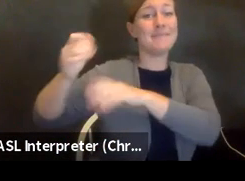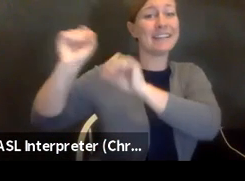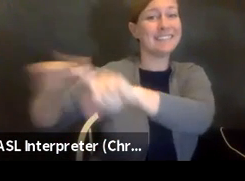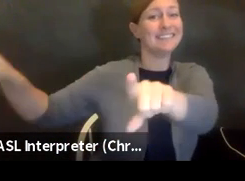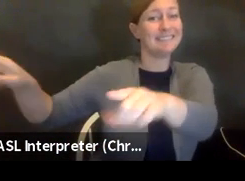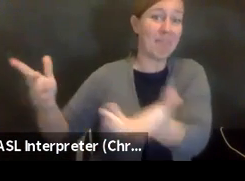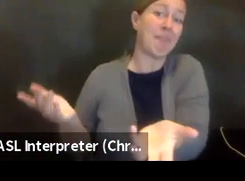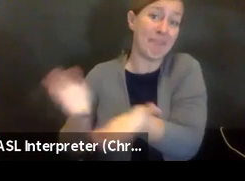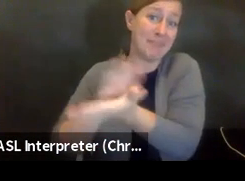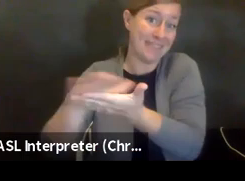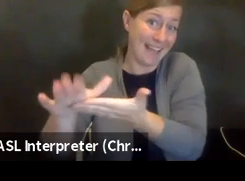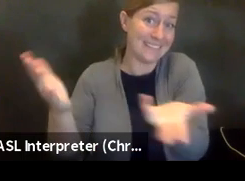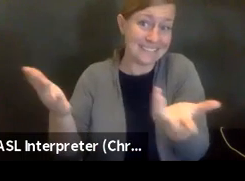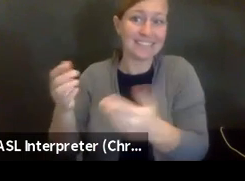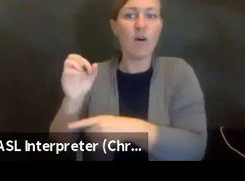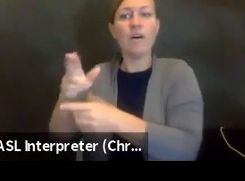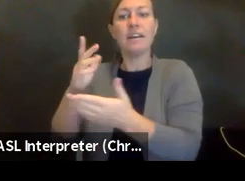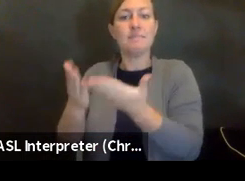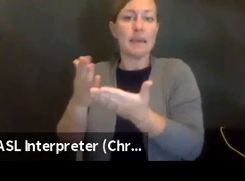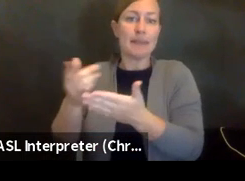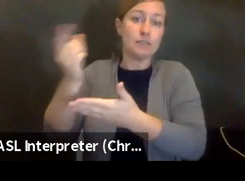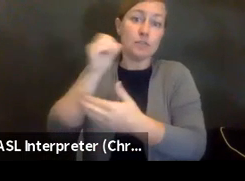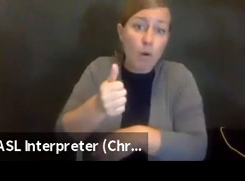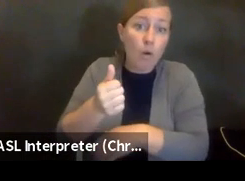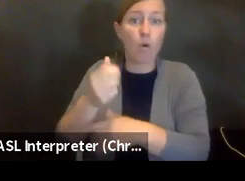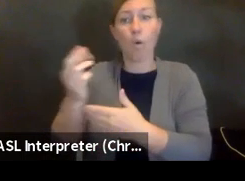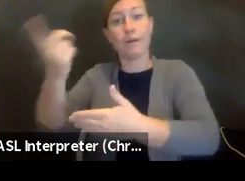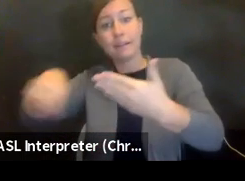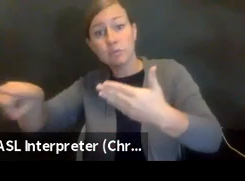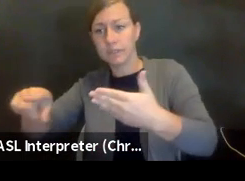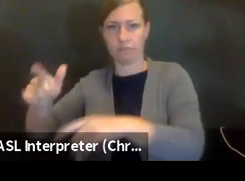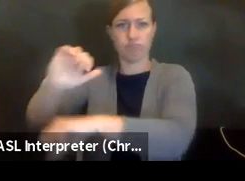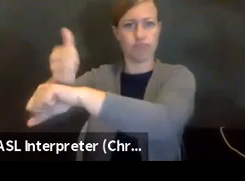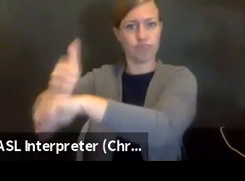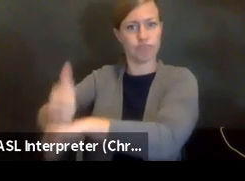Katherine Livick - ESD 112: If I'm not quite done and I need to improve the instructions because my instructions are not helpful